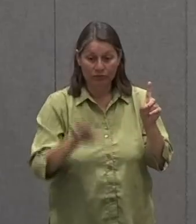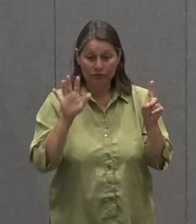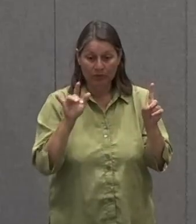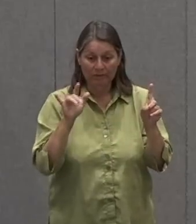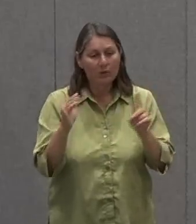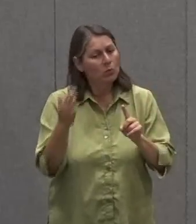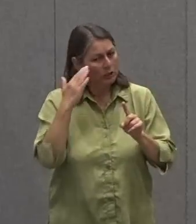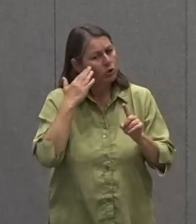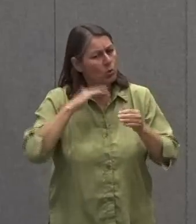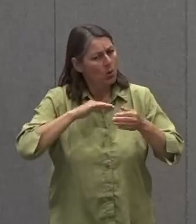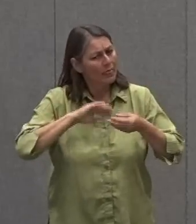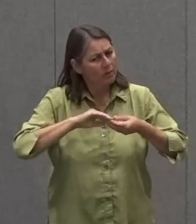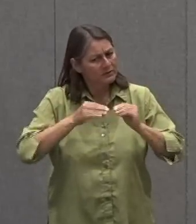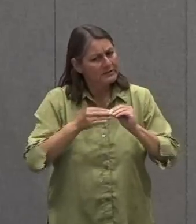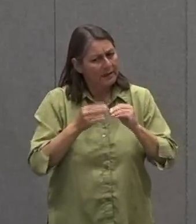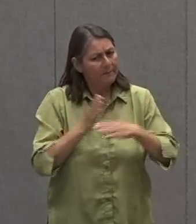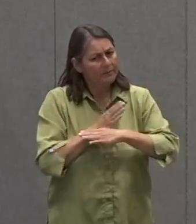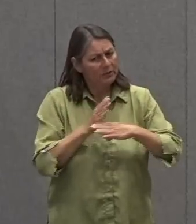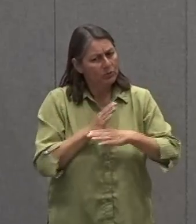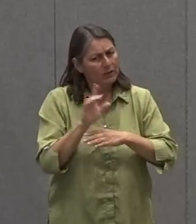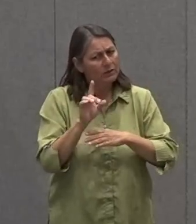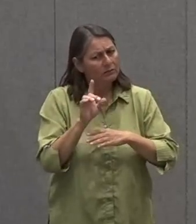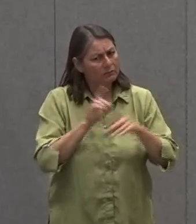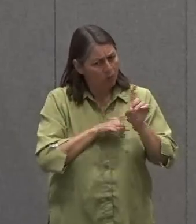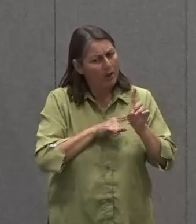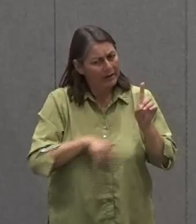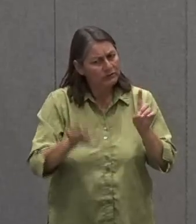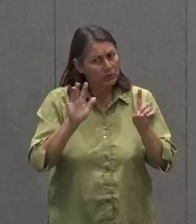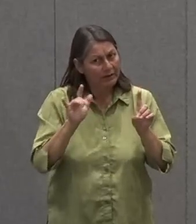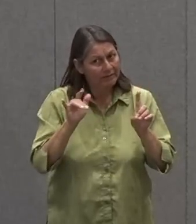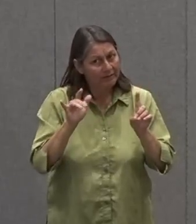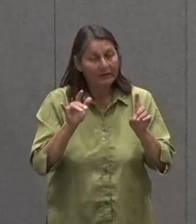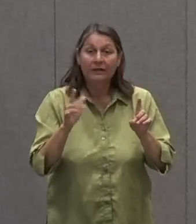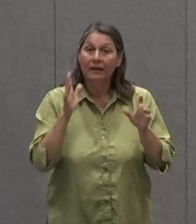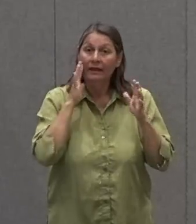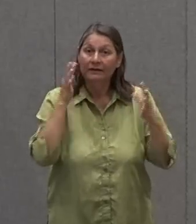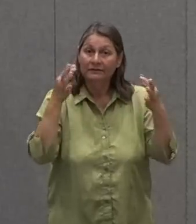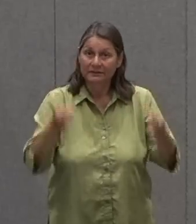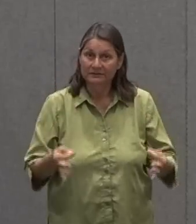That was my clue I'd given you, and we decided, based upon those riddles,